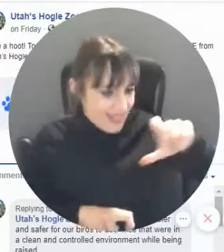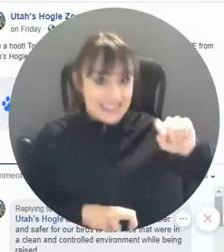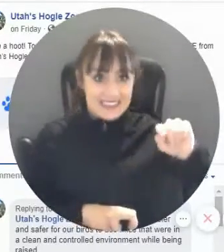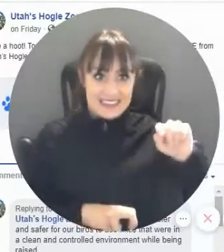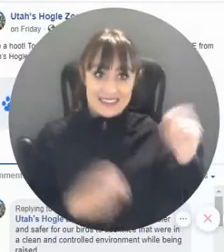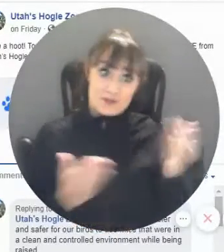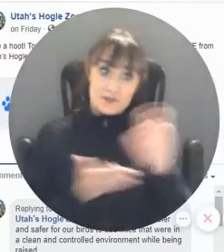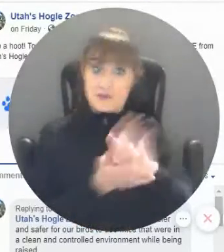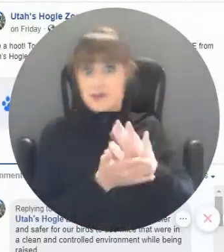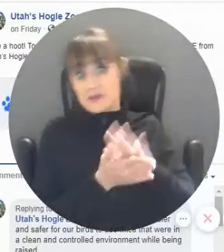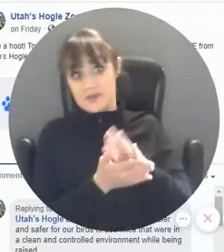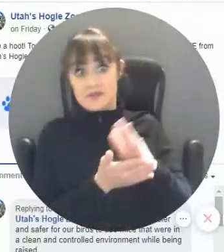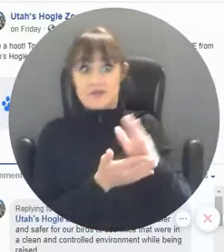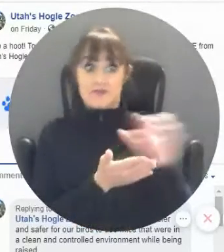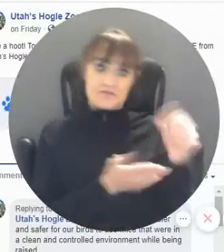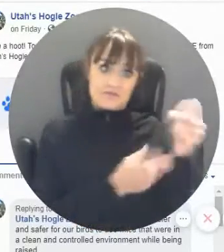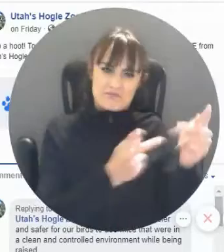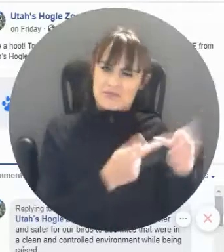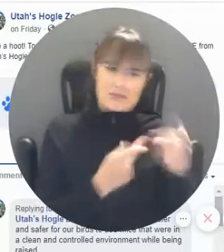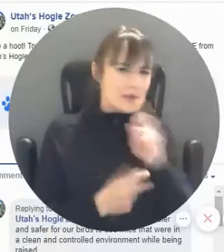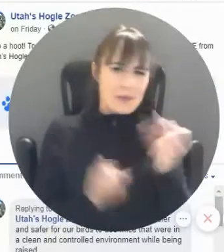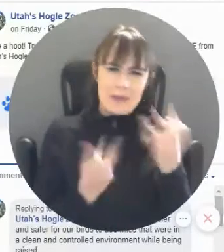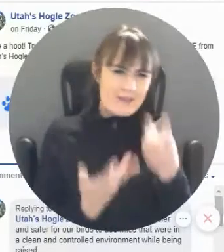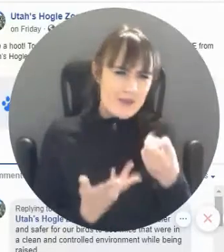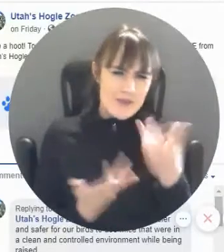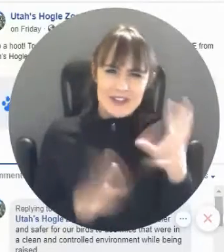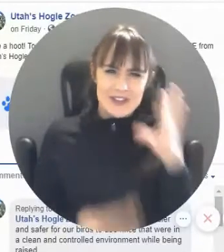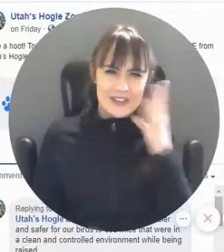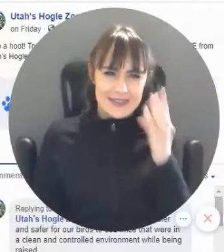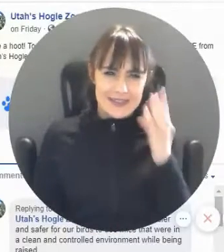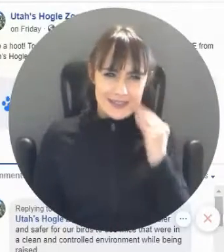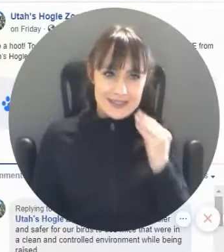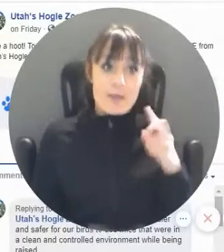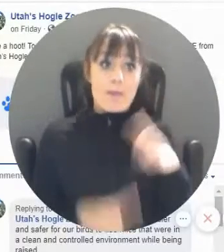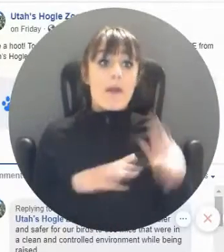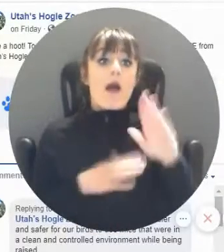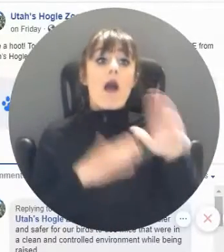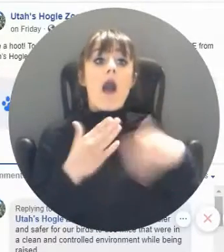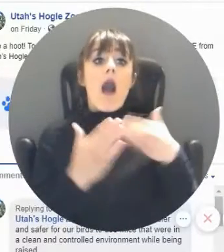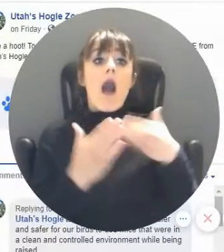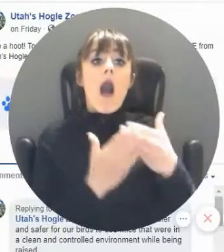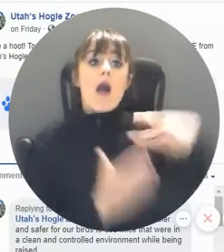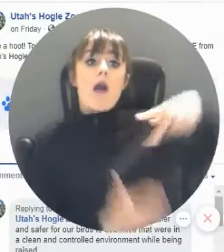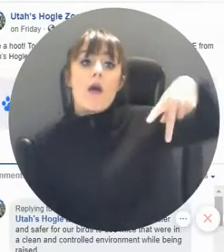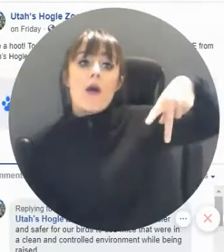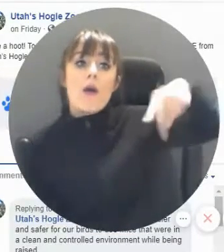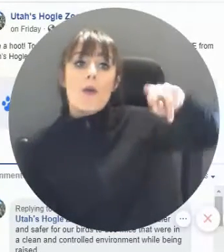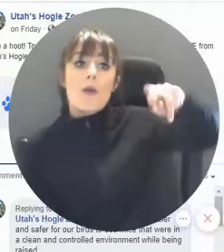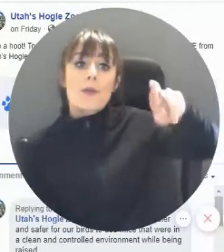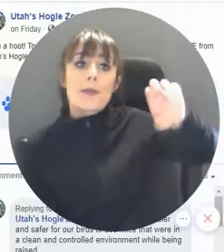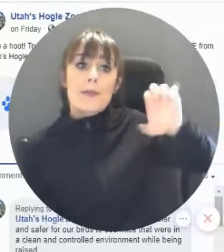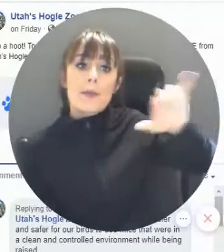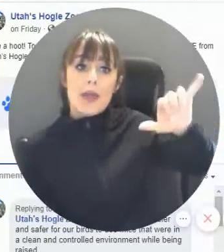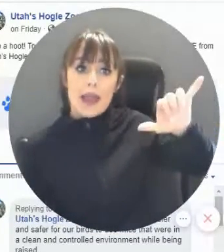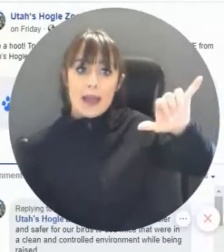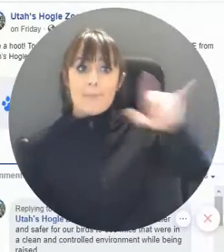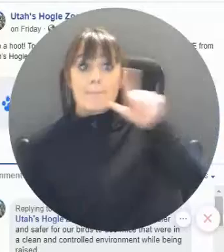that all kinds of birds of prey actually will regurgitate pellets. It's very important. So hawks will do it,